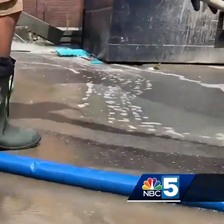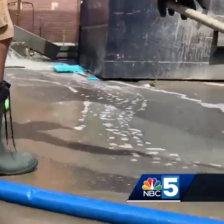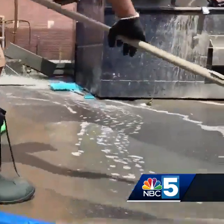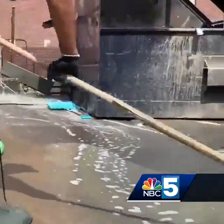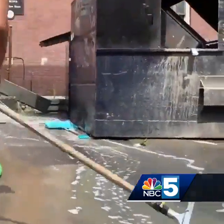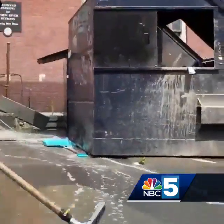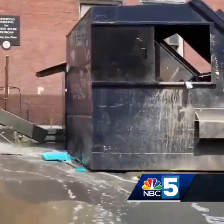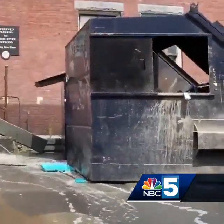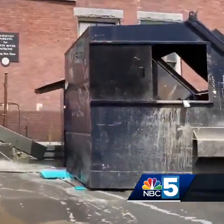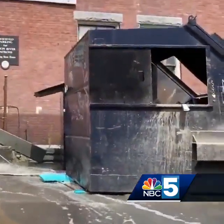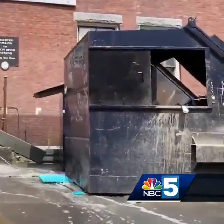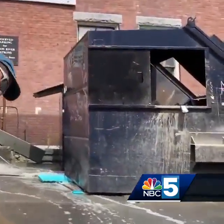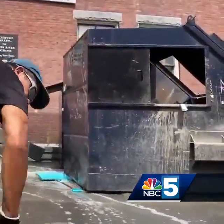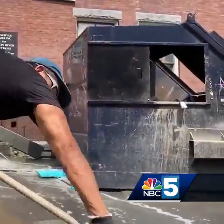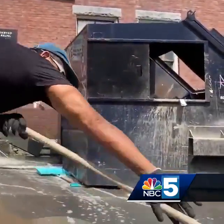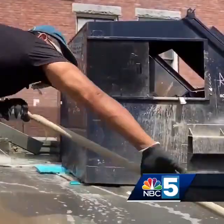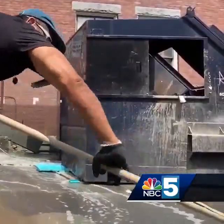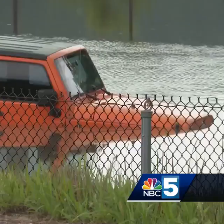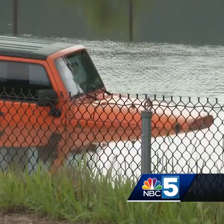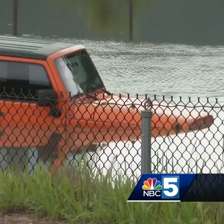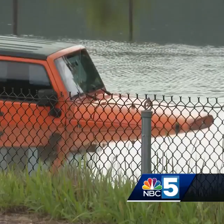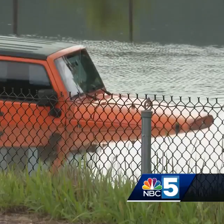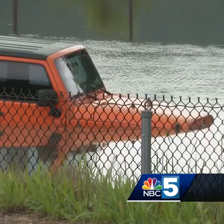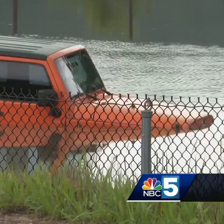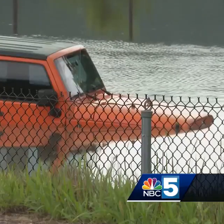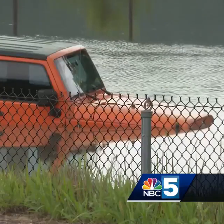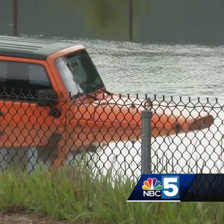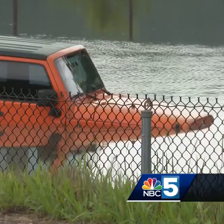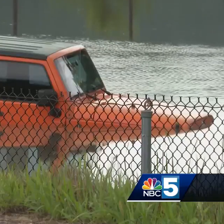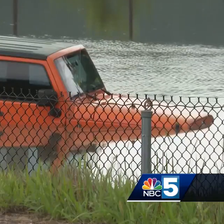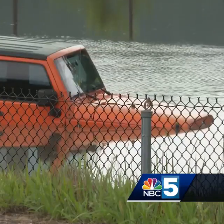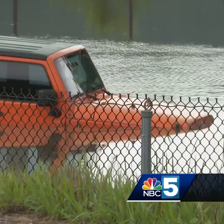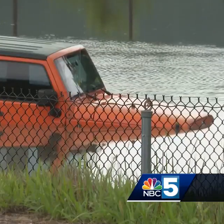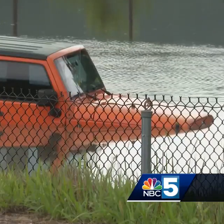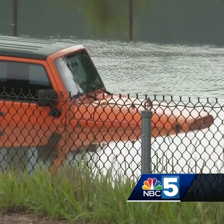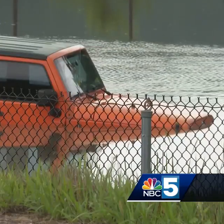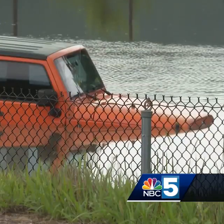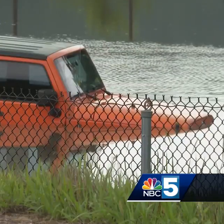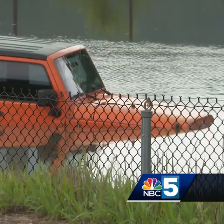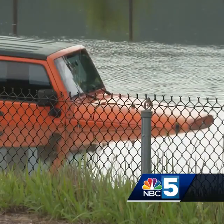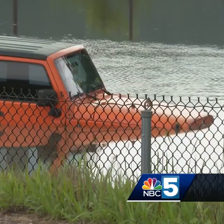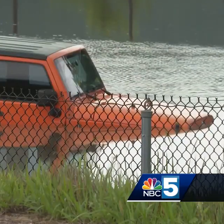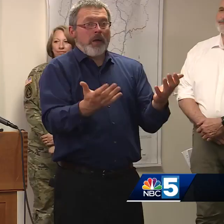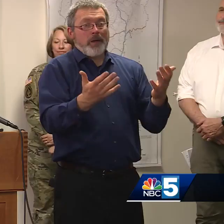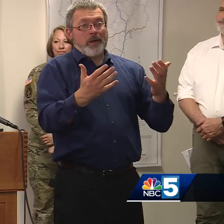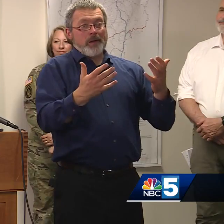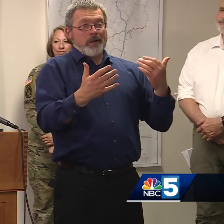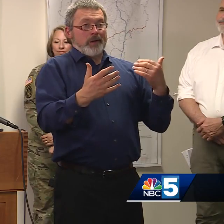YOU KNOW, JUST THE FACT RED STATES, THEY AFFECT ALL STATES, ESPECIALLY BECAUSE VERMONT IS NOT ALONE.